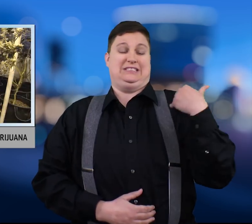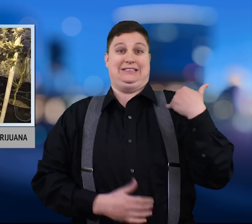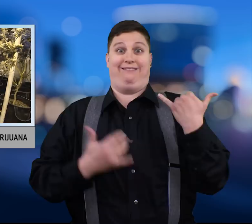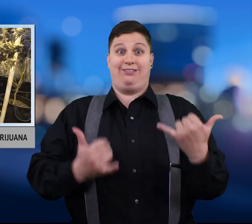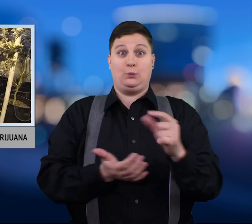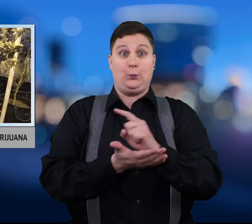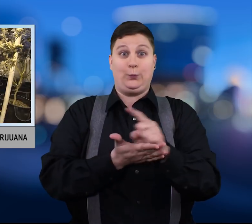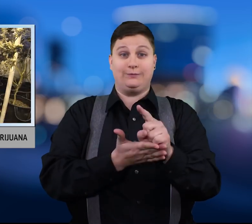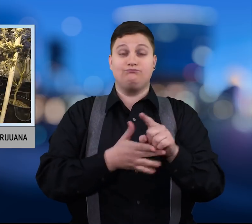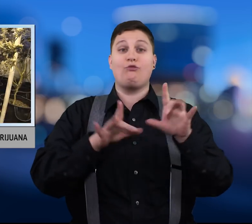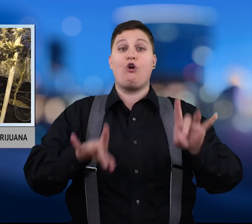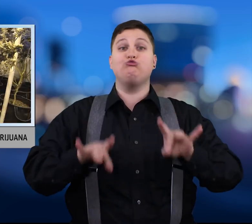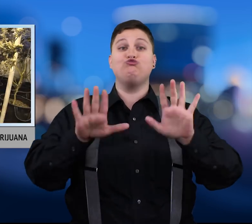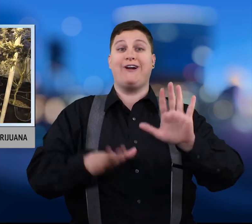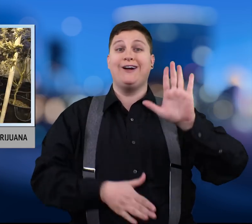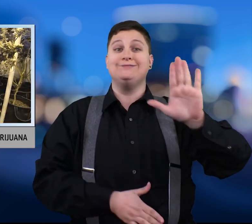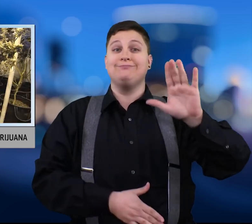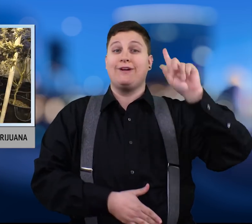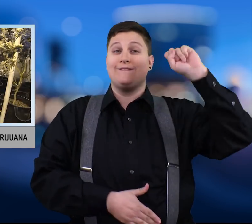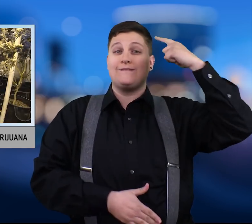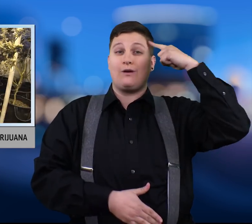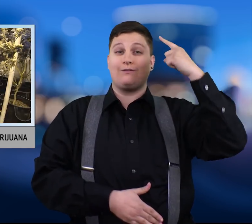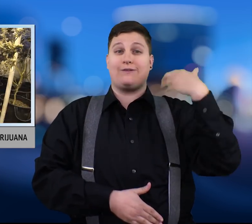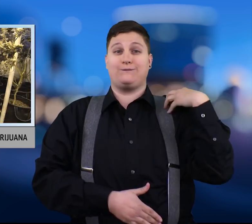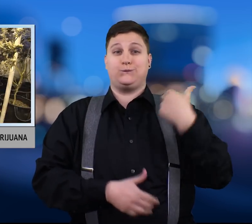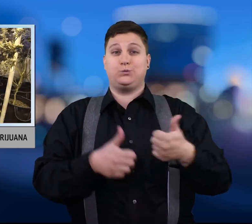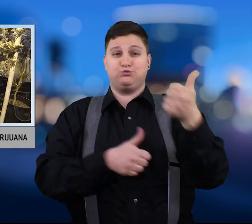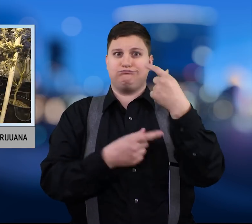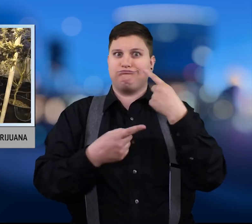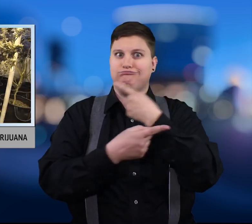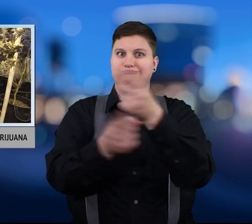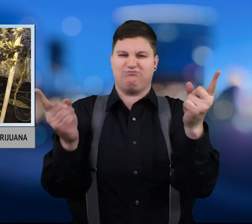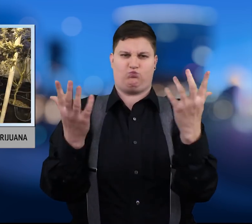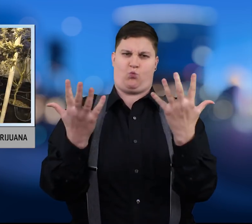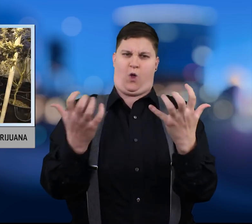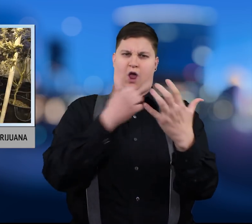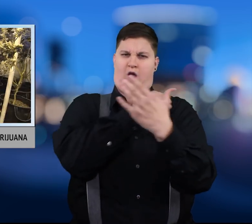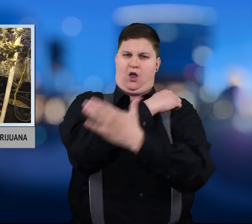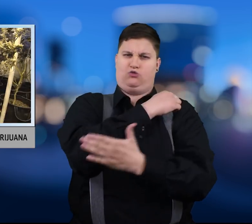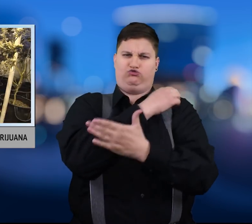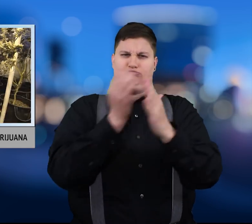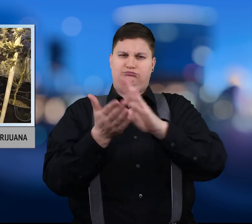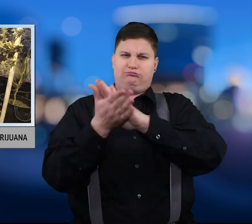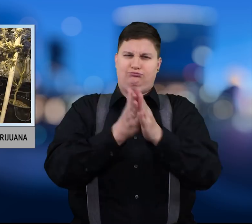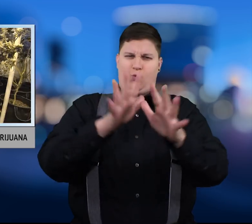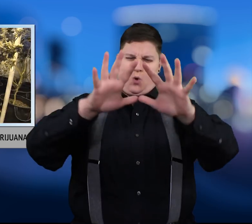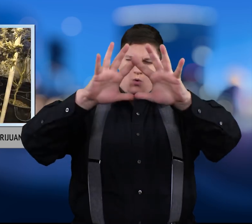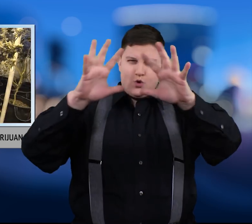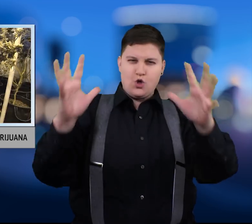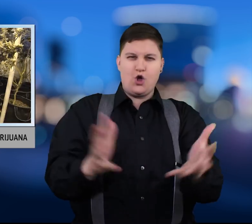Earlier this week Australian government officials announced they want the country to become